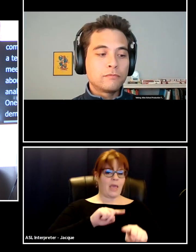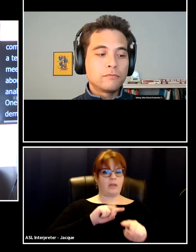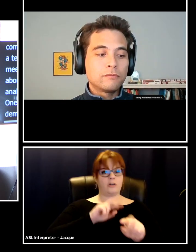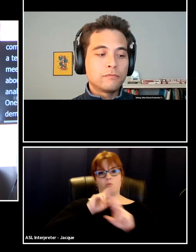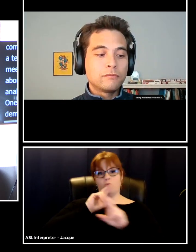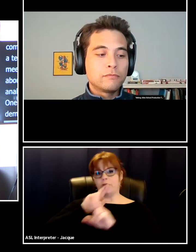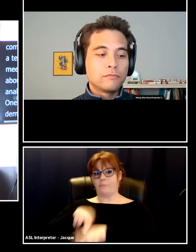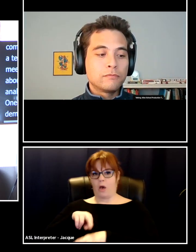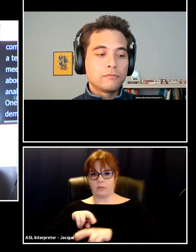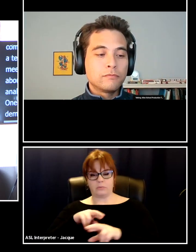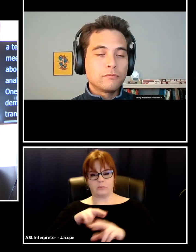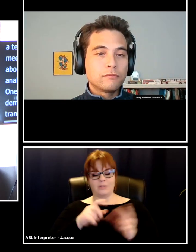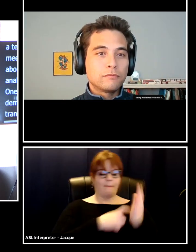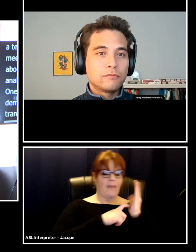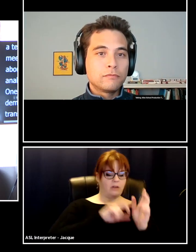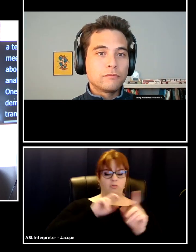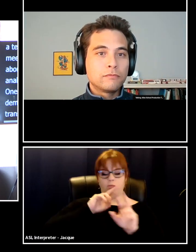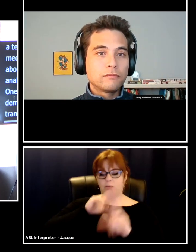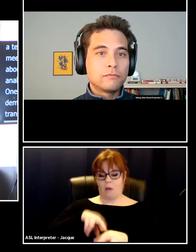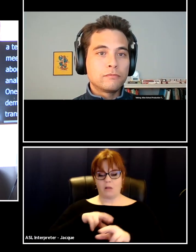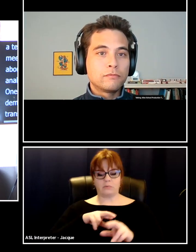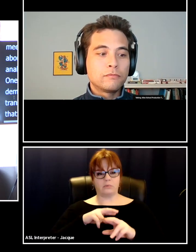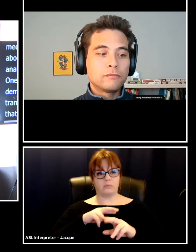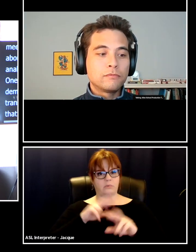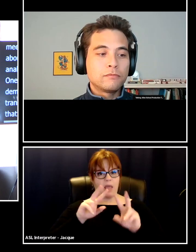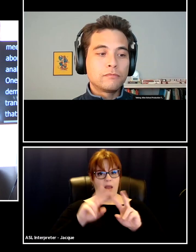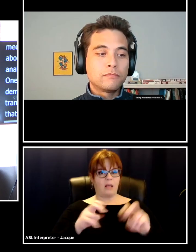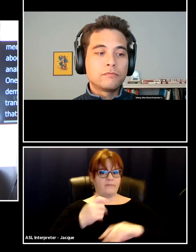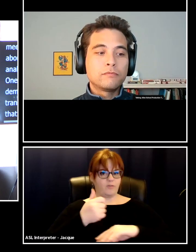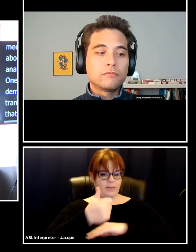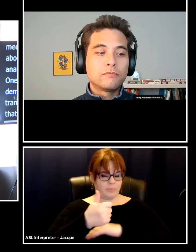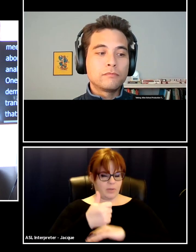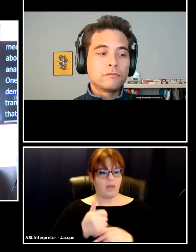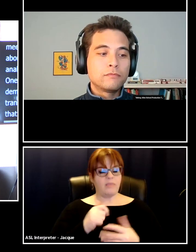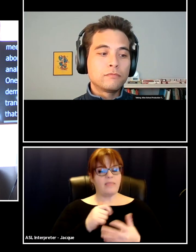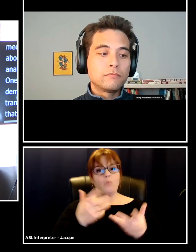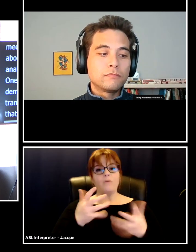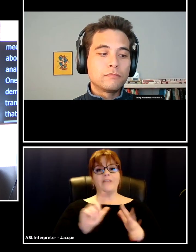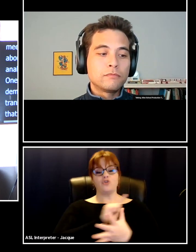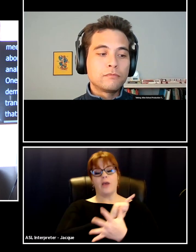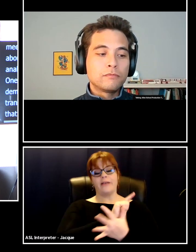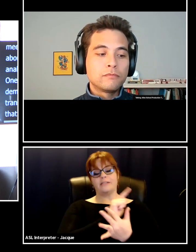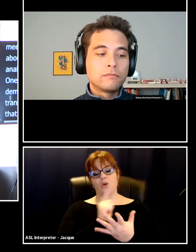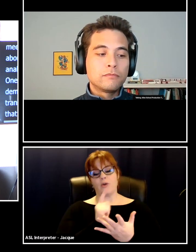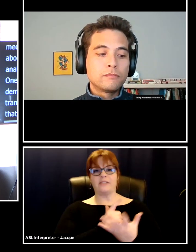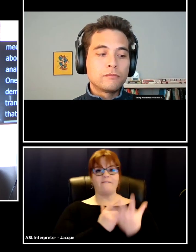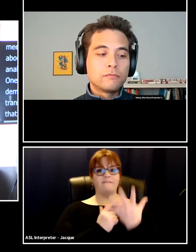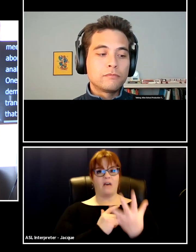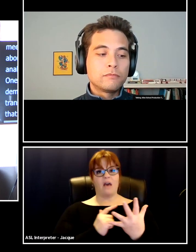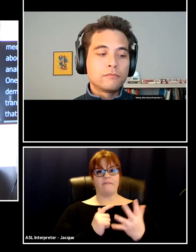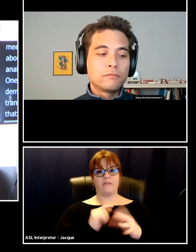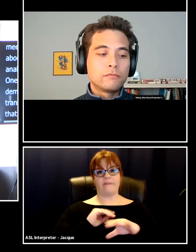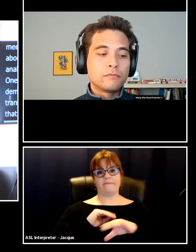will that'll we'll finish off a series of uh five um advisory group meetings we've had since August